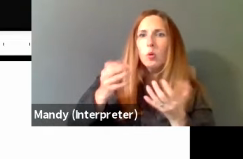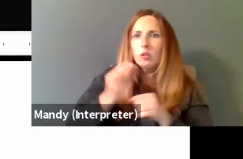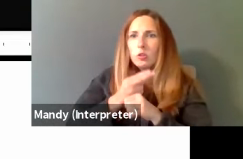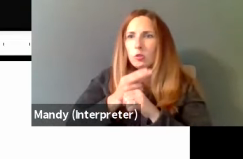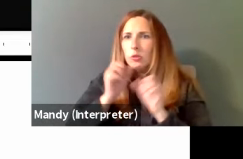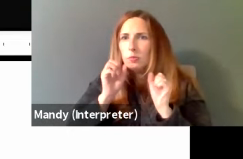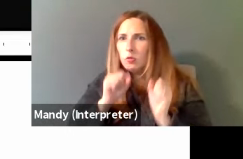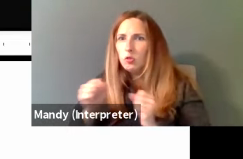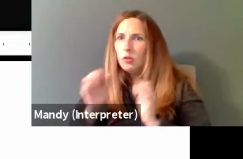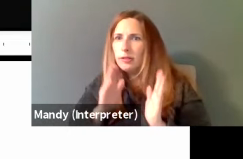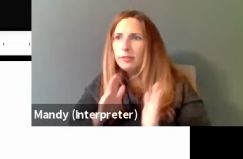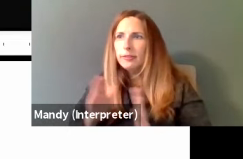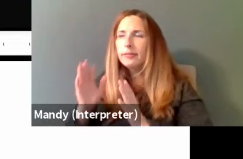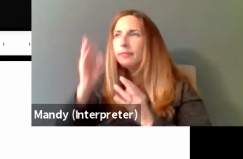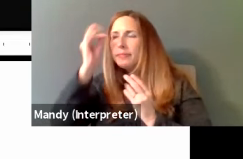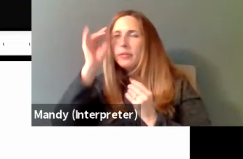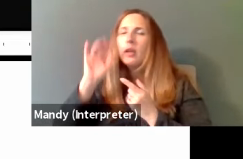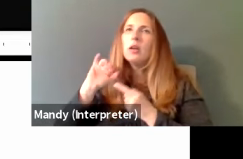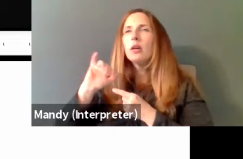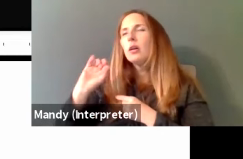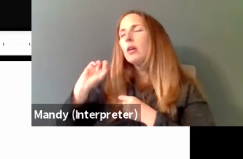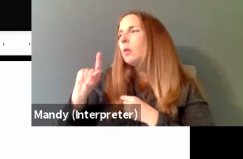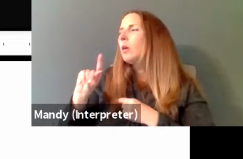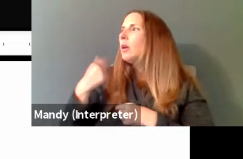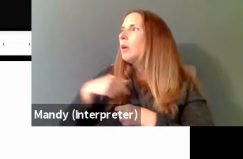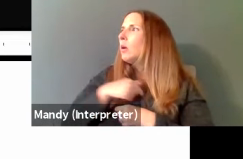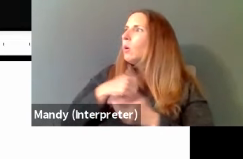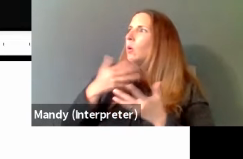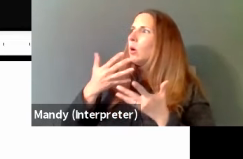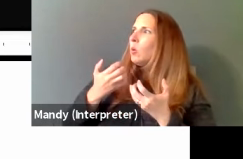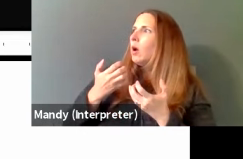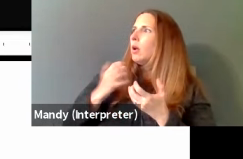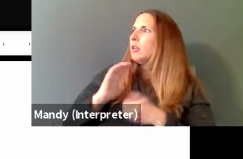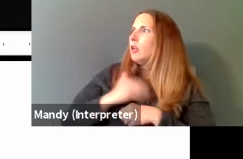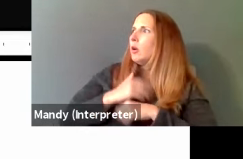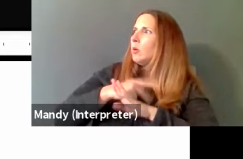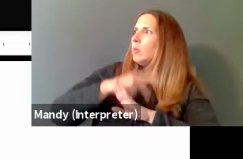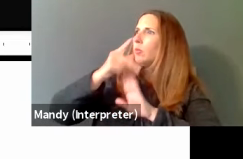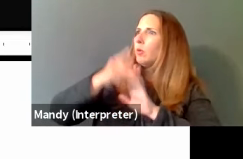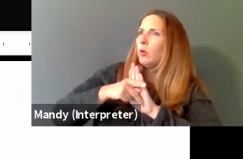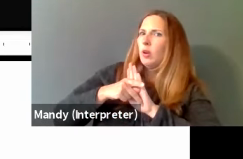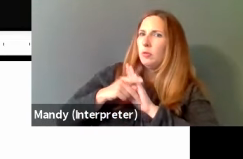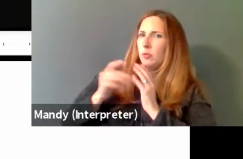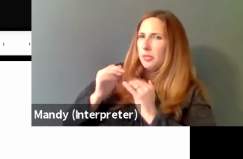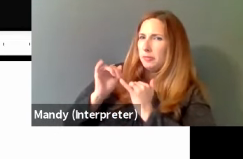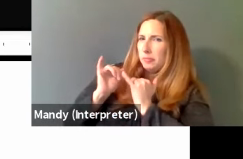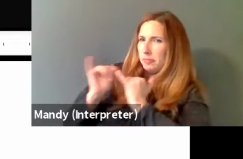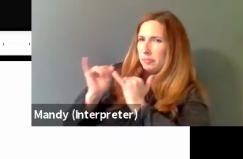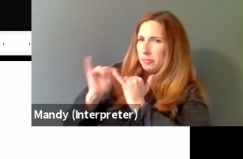and say, oh, okay, we want to model our program based off an organization, say, that's in Chicago,